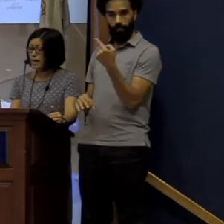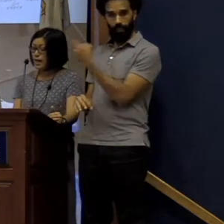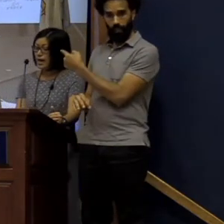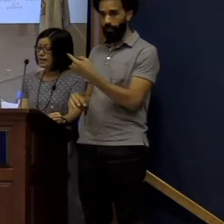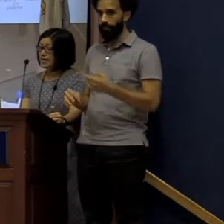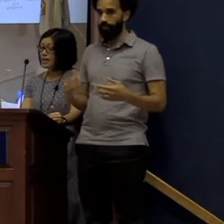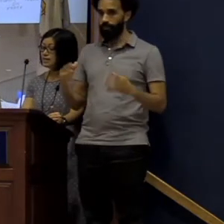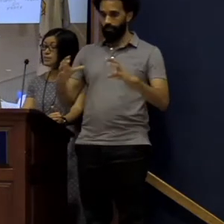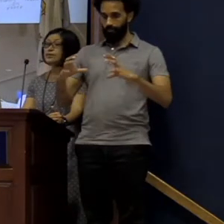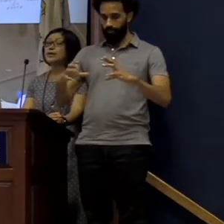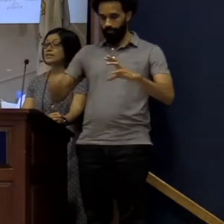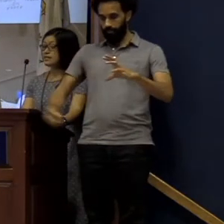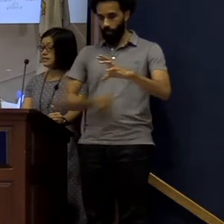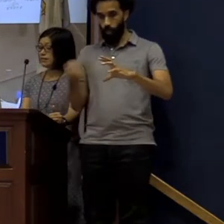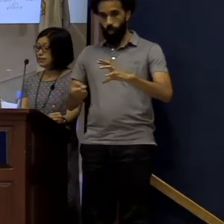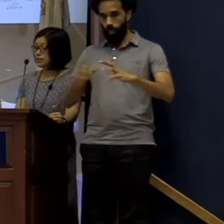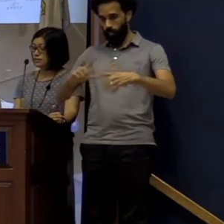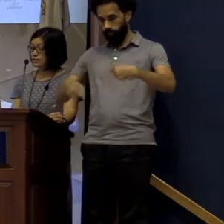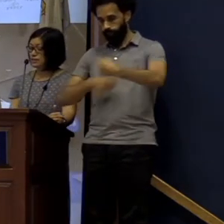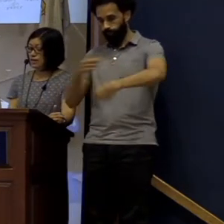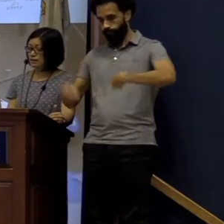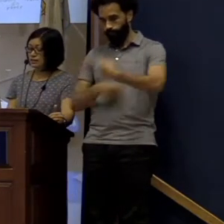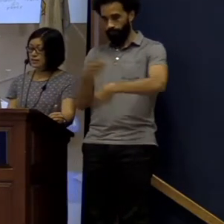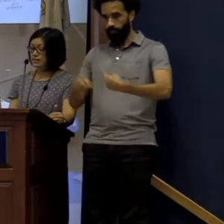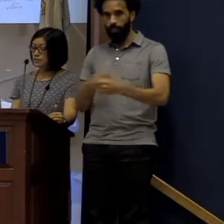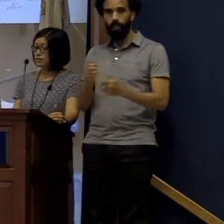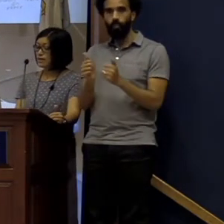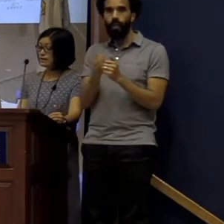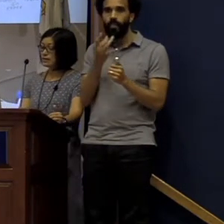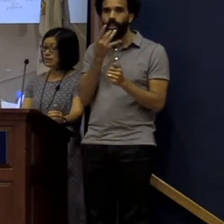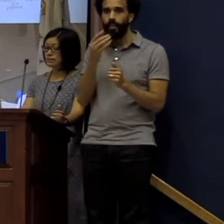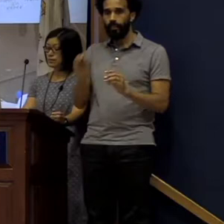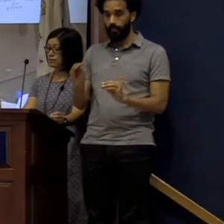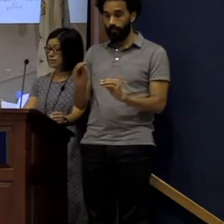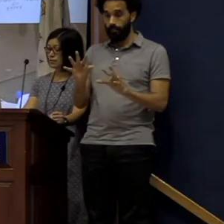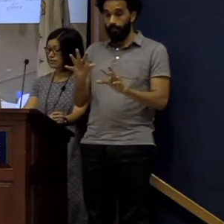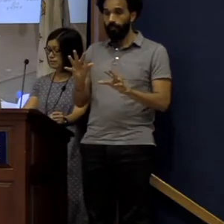They asked what are your ideas for engineering designs that kids could make that could help solve these problems